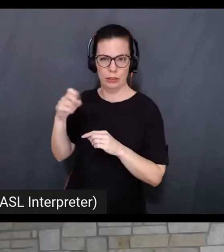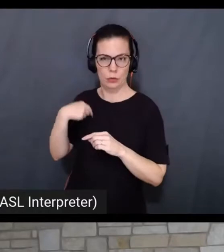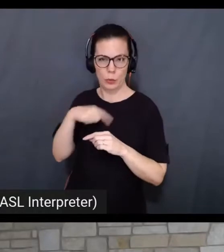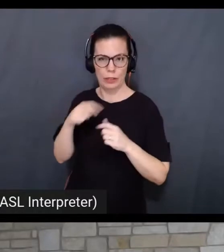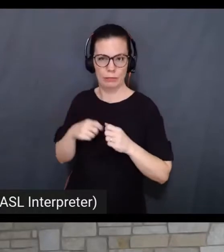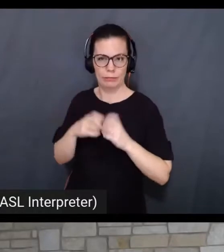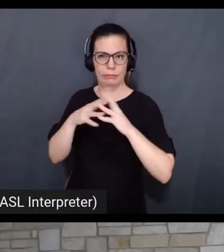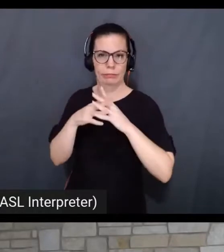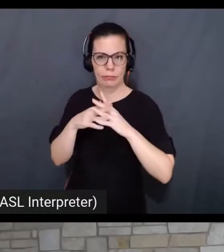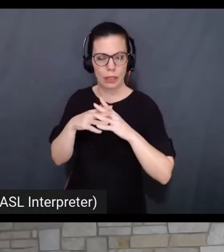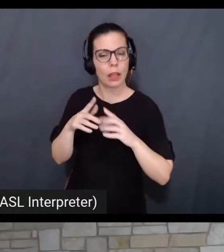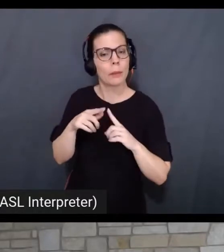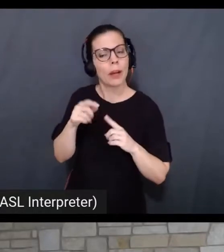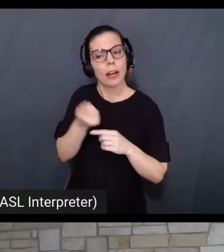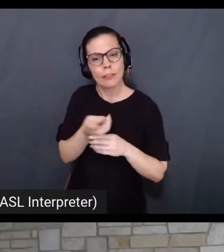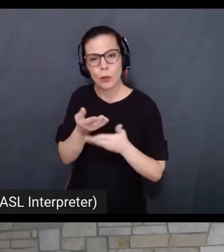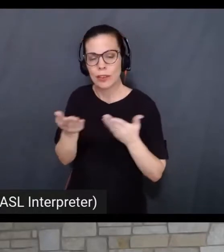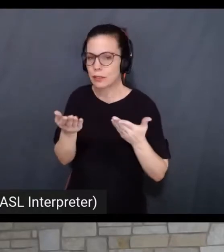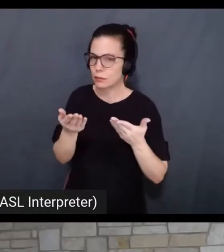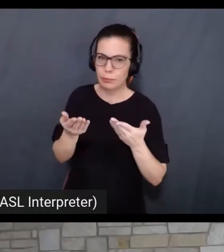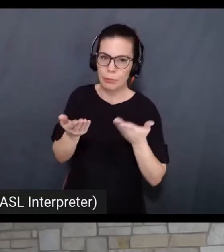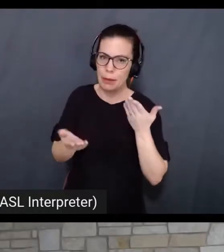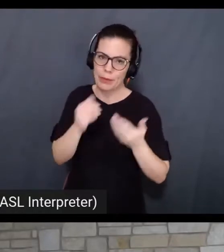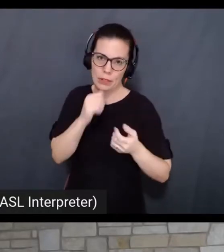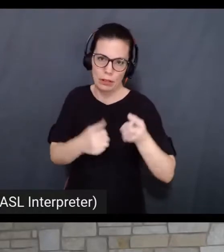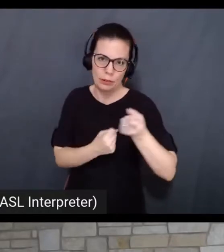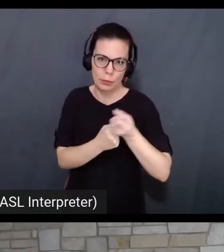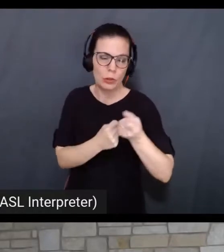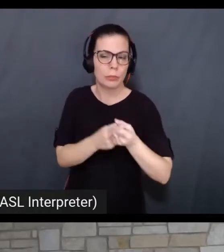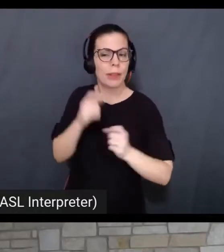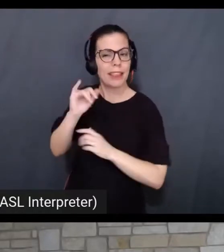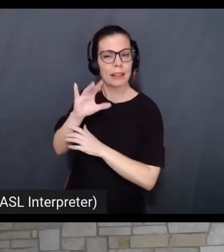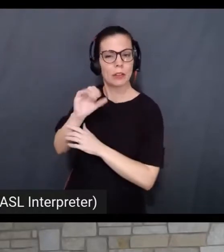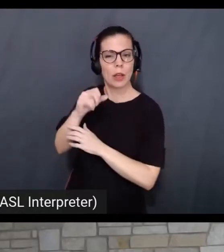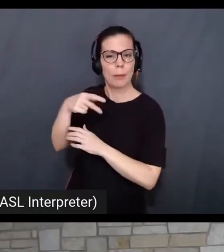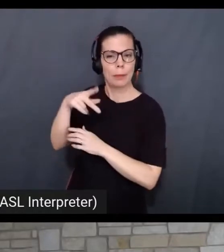which may not be supported. And that's exactly what the compass tool is gonna let you know about.